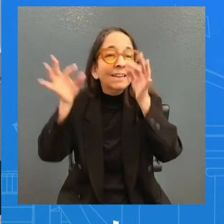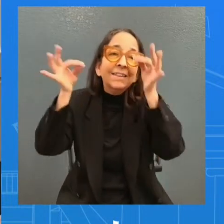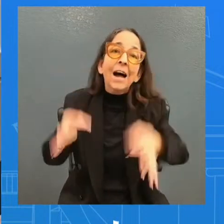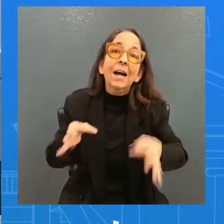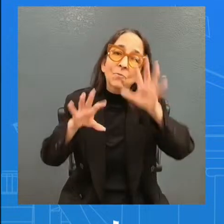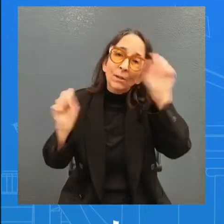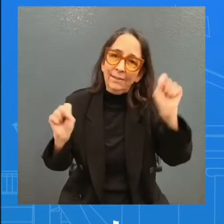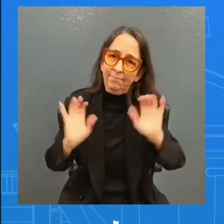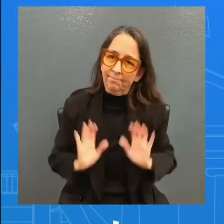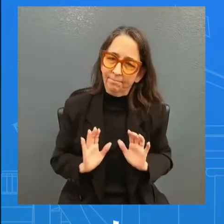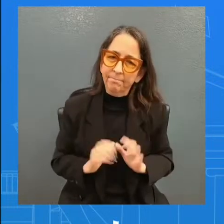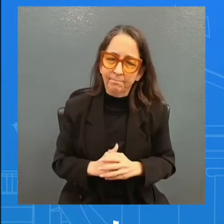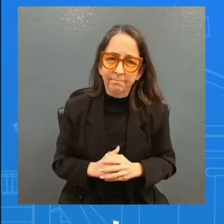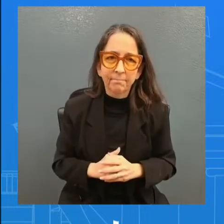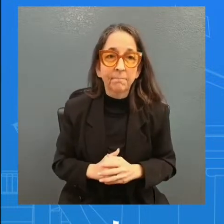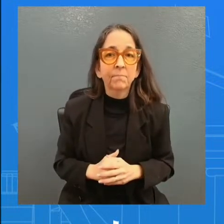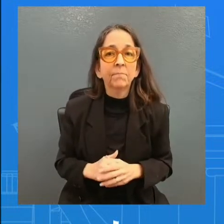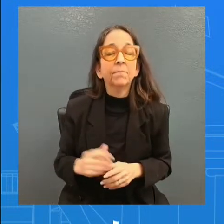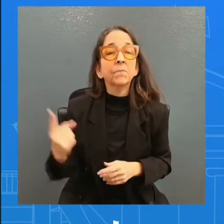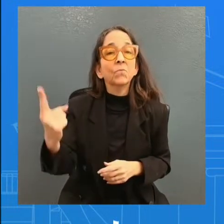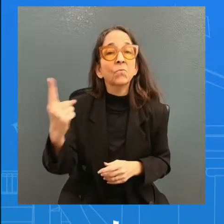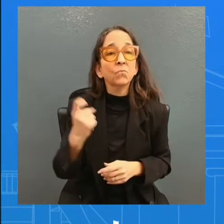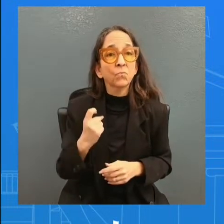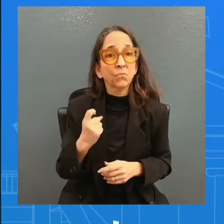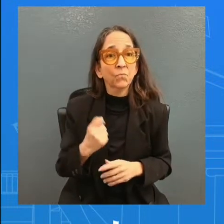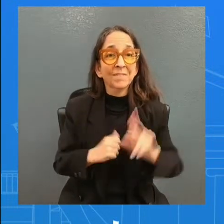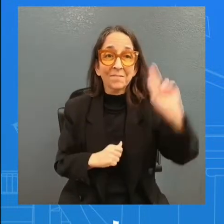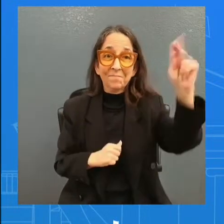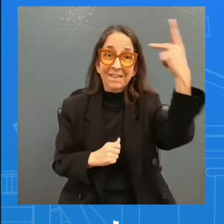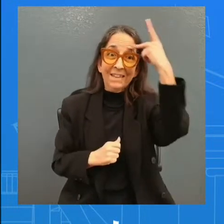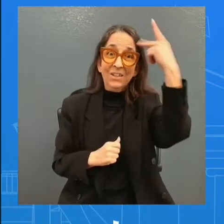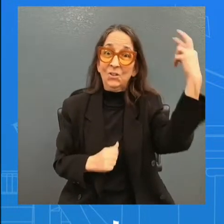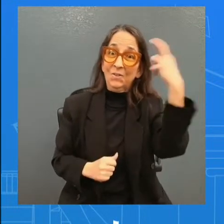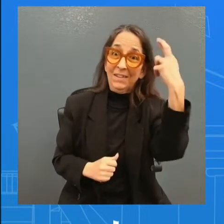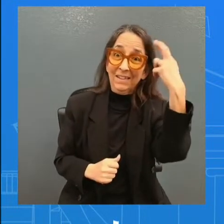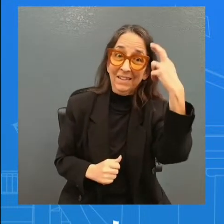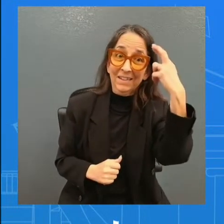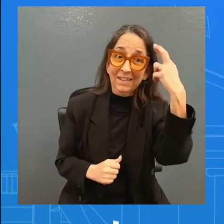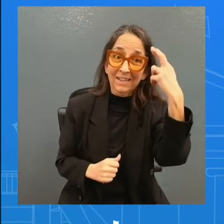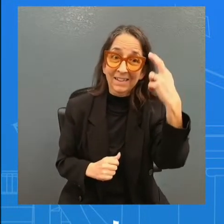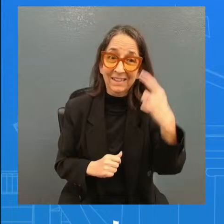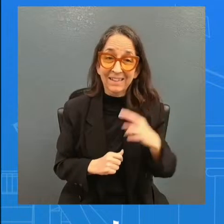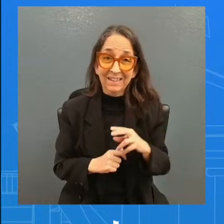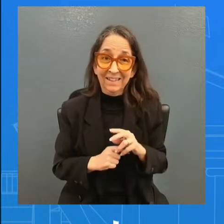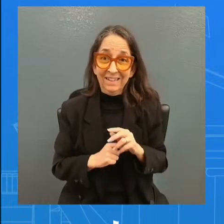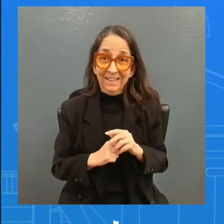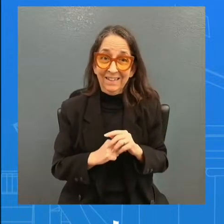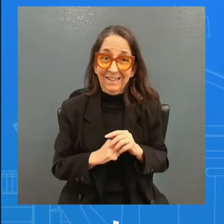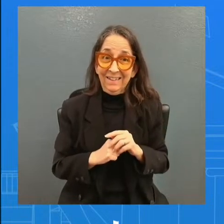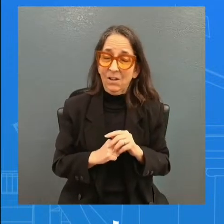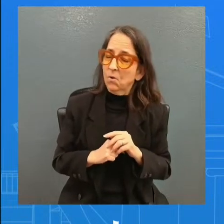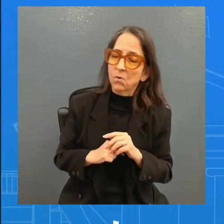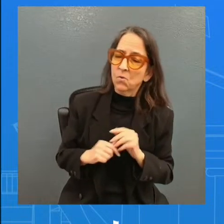This is -- again, as I was answering that question, I said, he said that CF- -- we’ve al- -- always said CFIUS is an independent body.